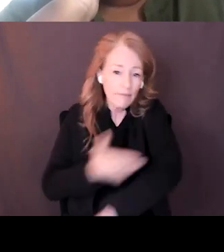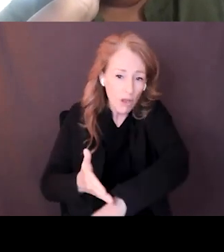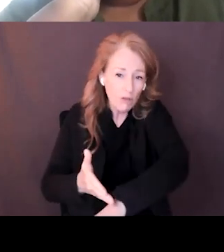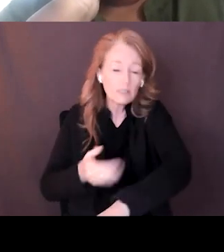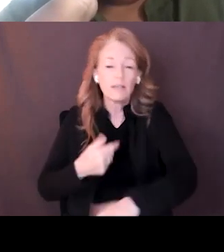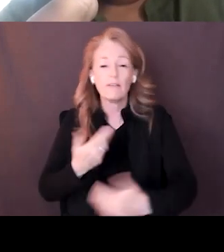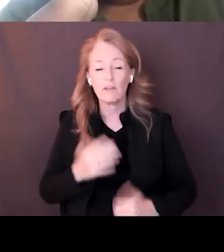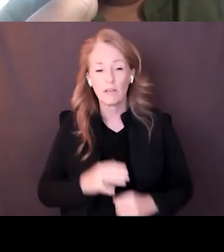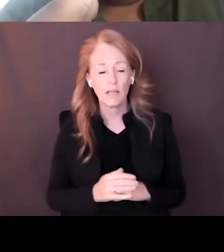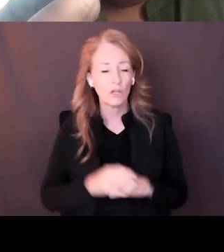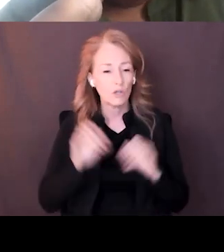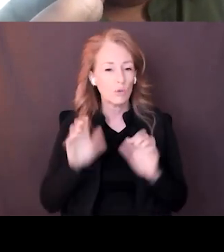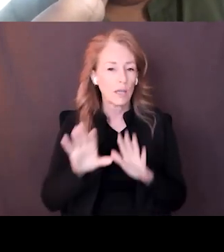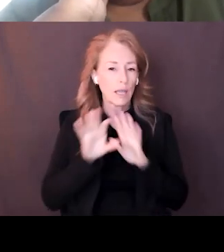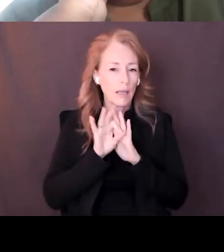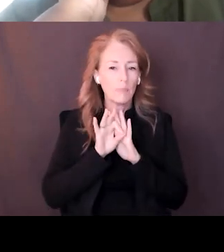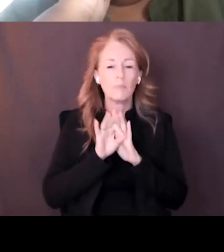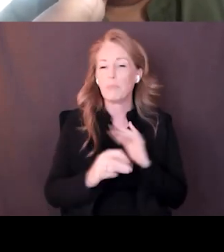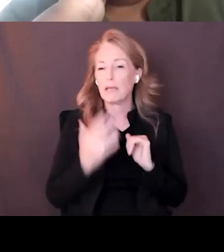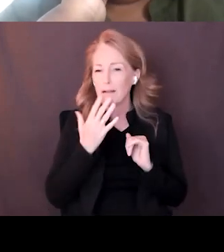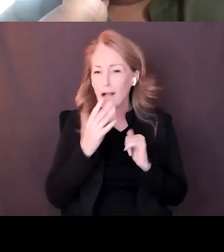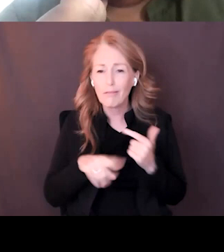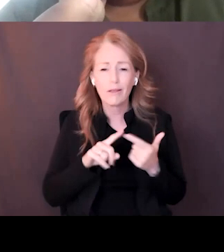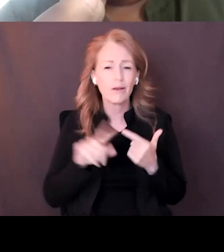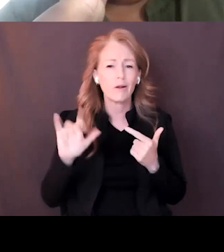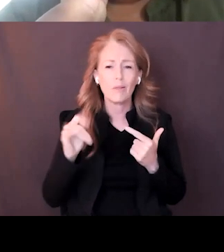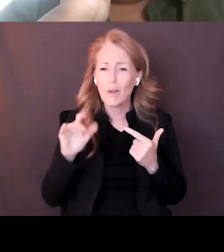YOU CAN PICK YOUR COLORS, LOGOS AND SAYINGS.